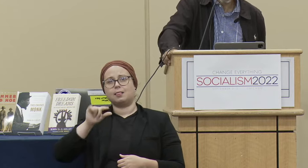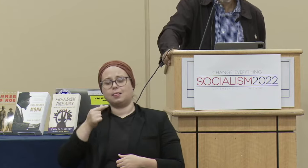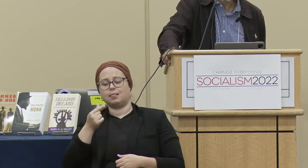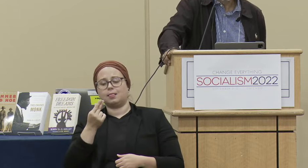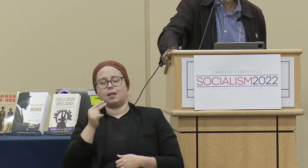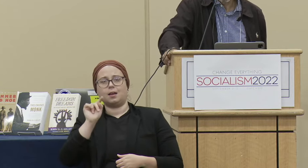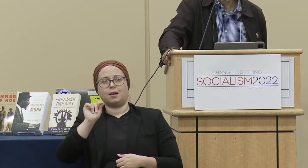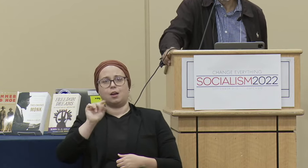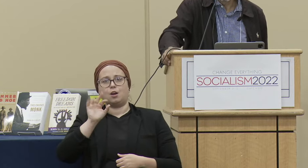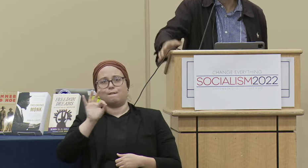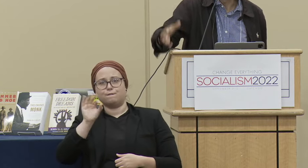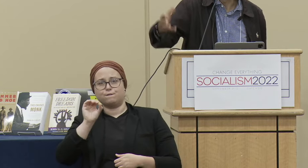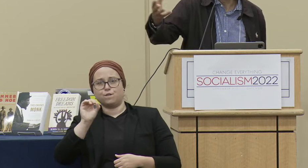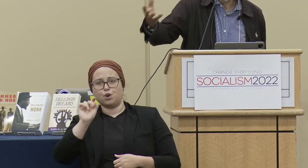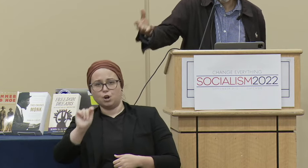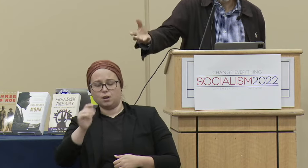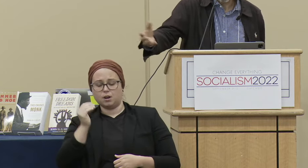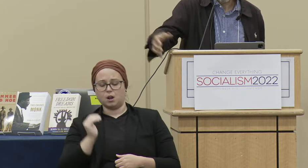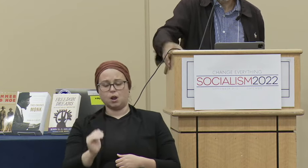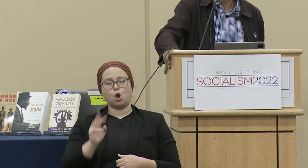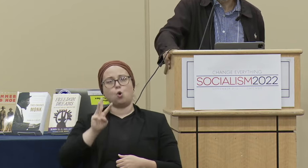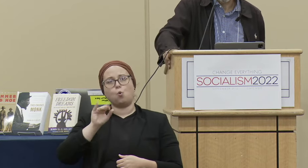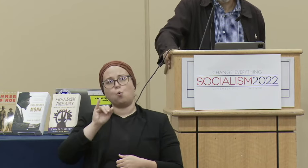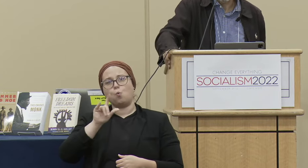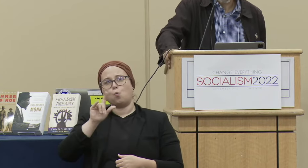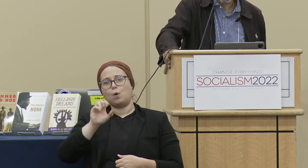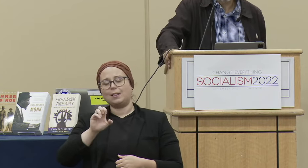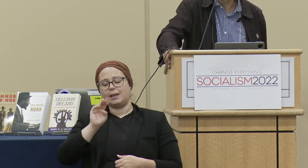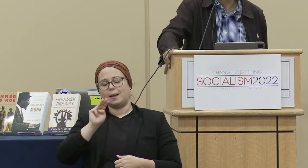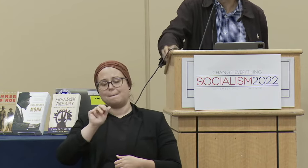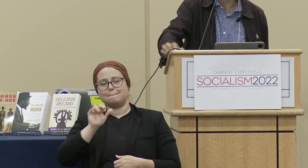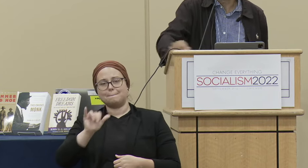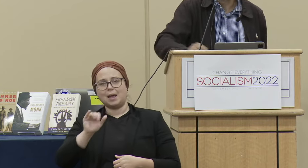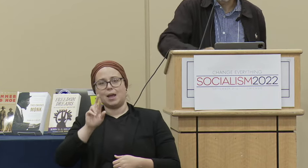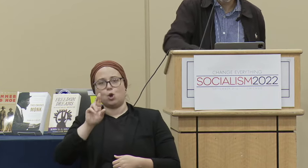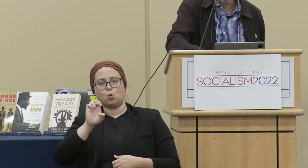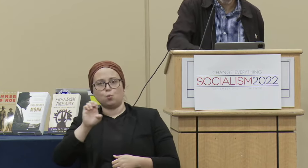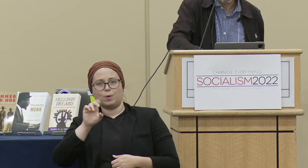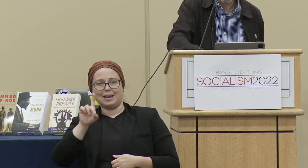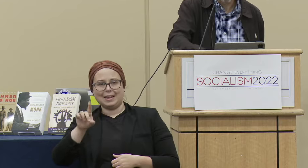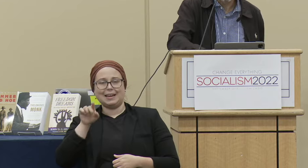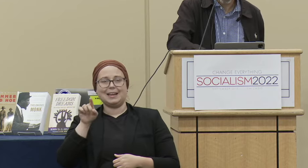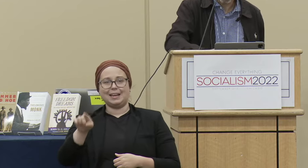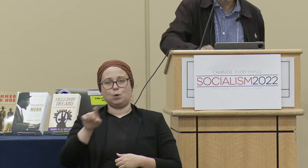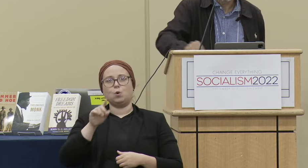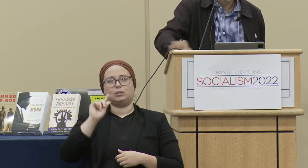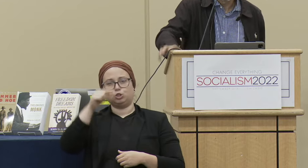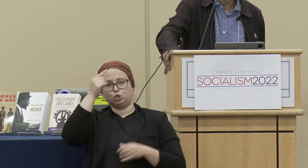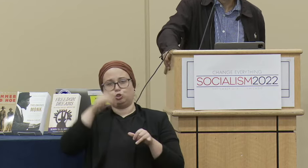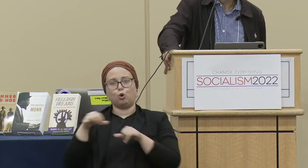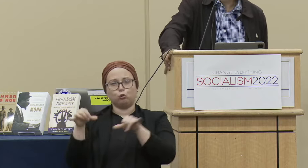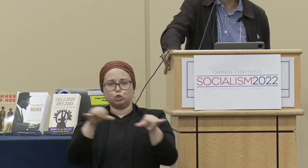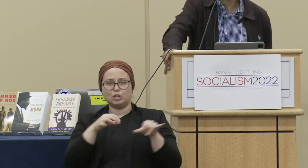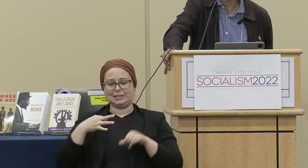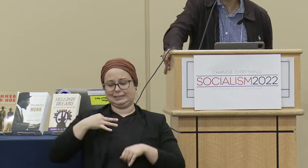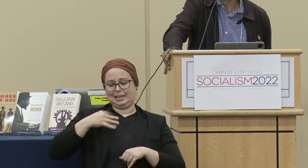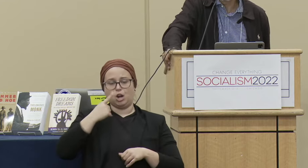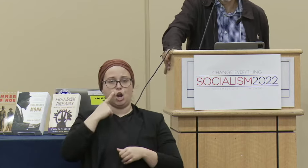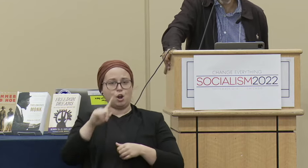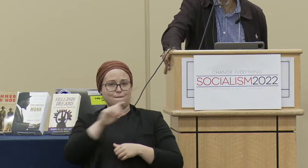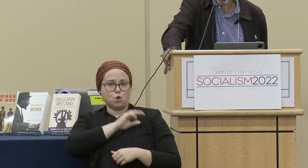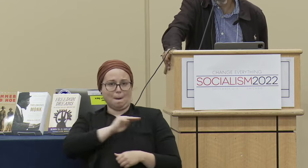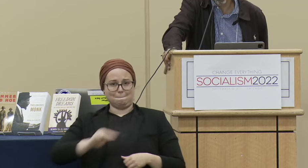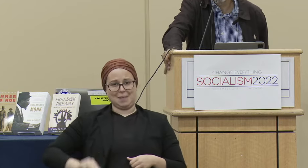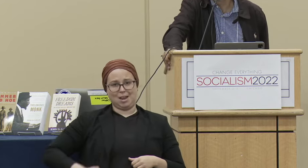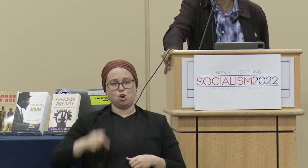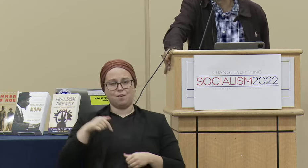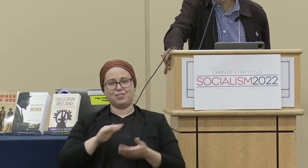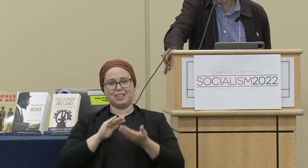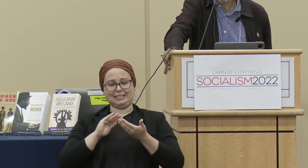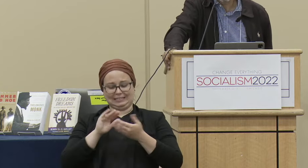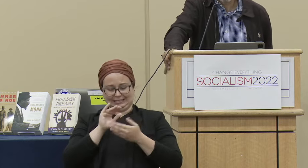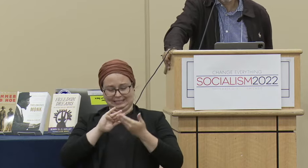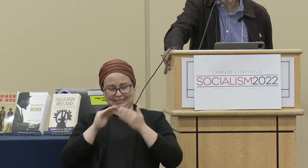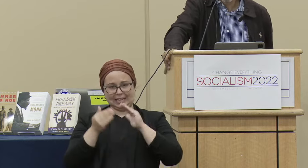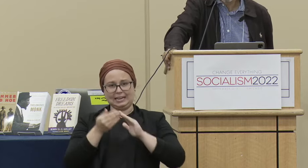White, Claude light foot Lightfoot, Willie Reed,